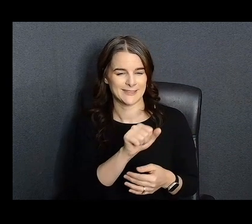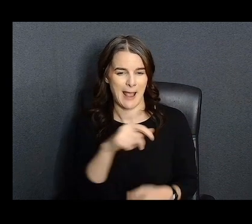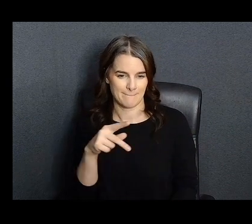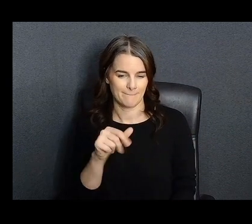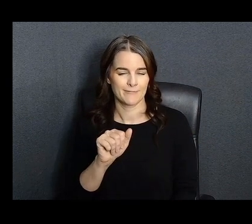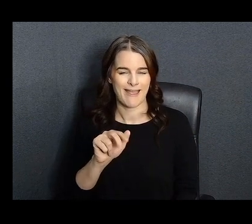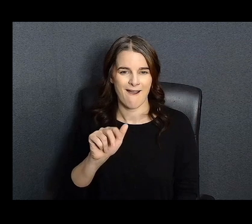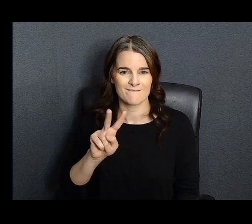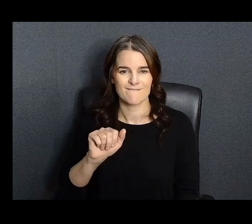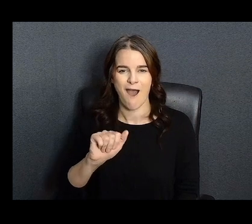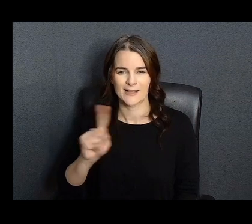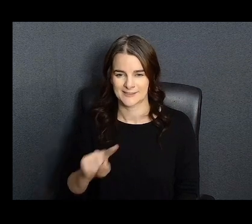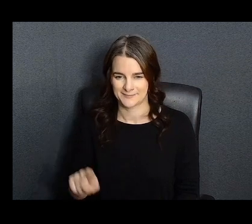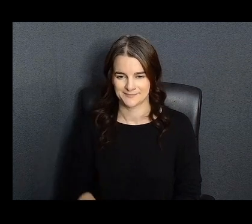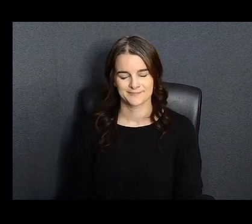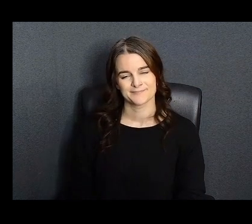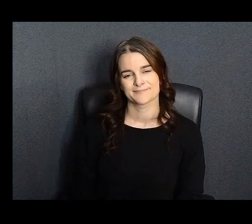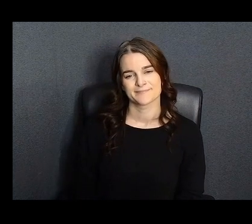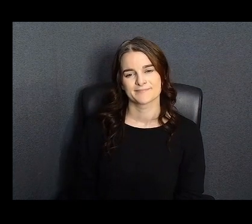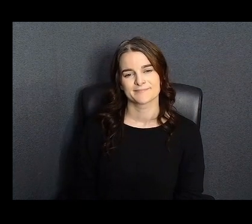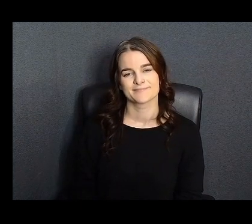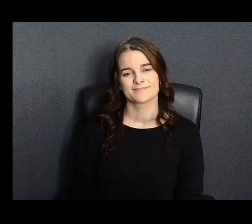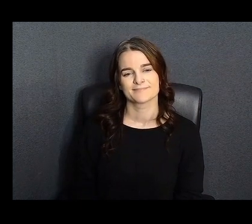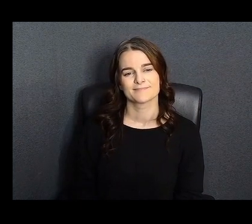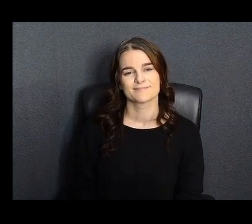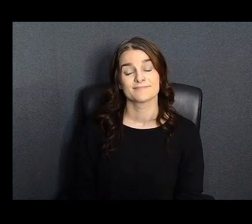Finally, we'll talk really quickly about Predictable,